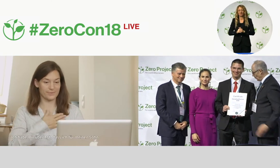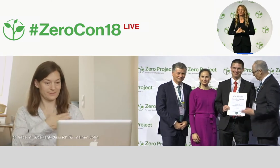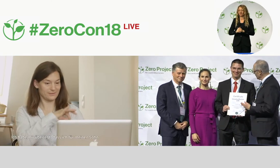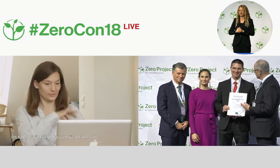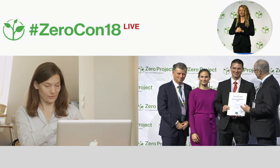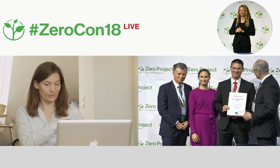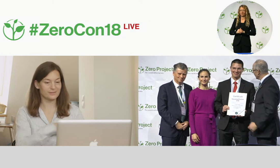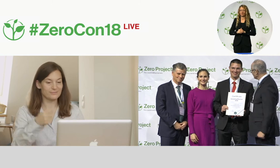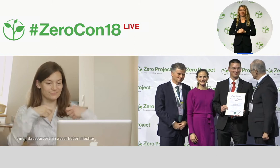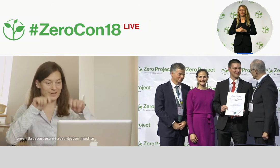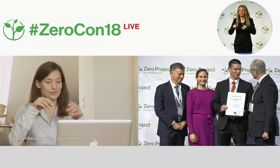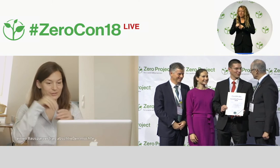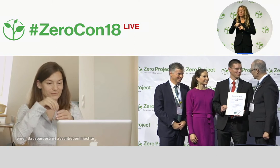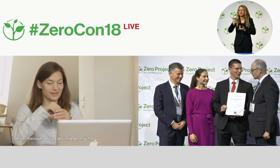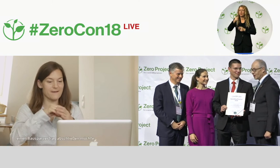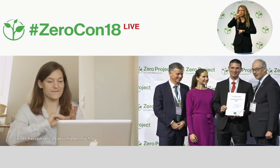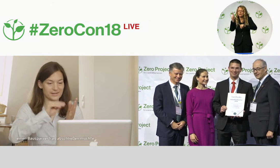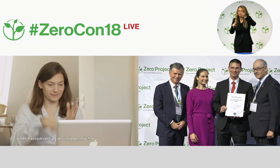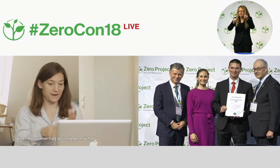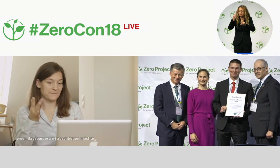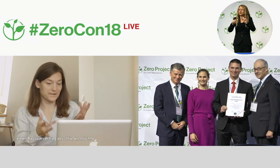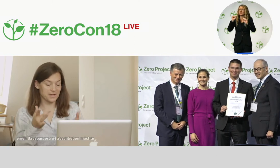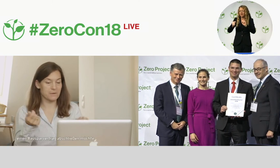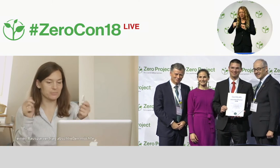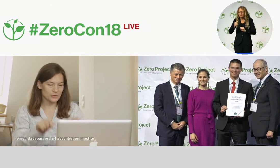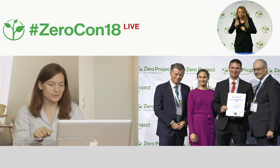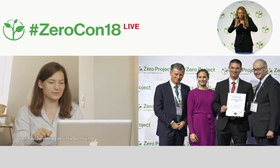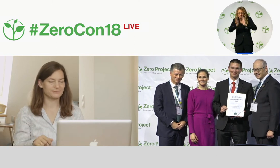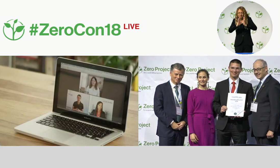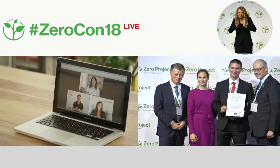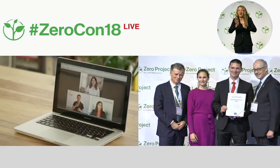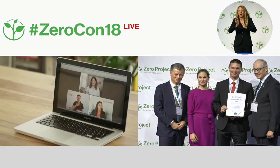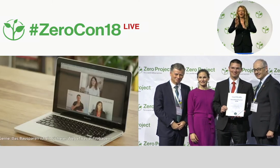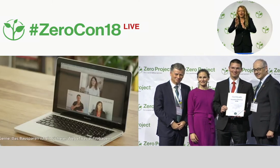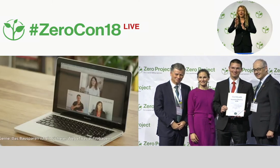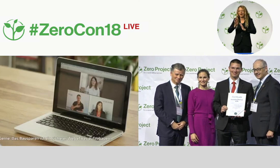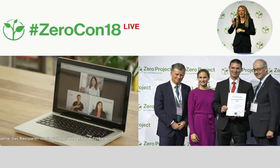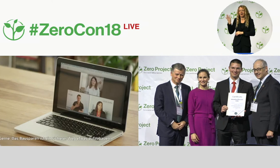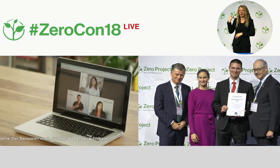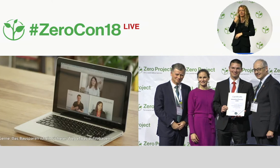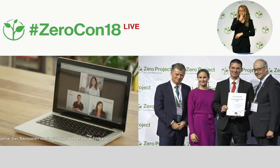Three sales managers are available for consultation in sign languages as part of the ‘online branch’.